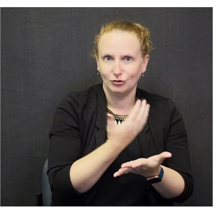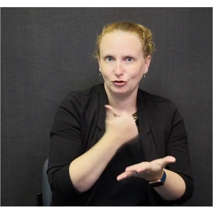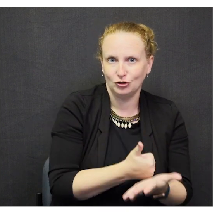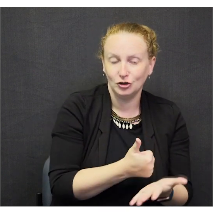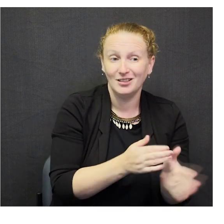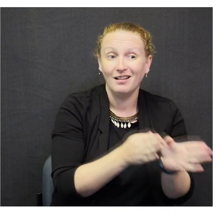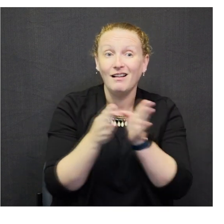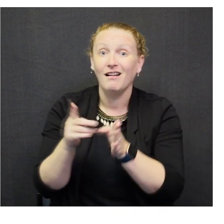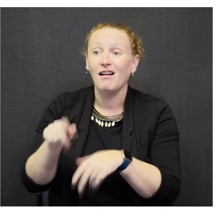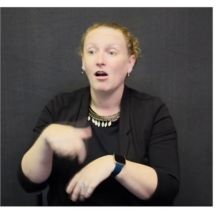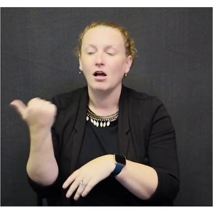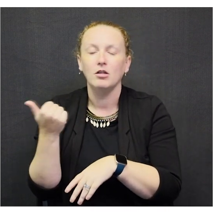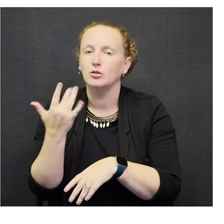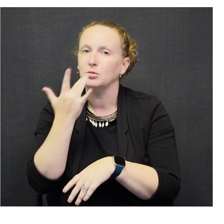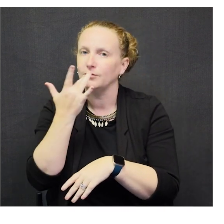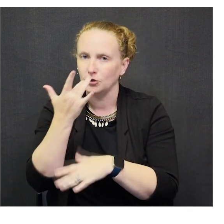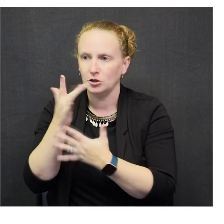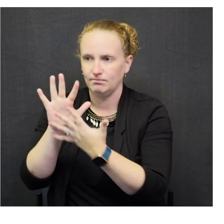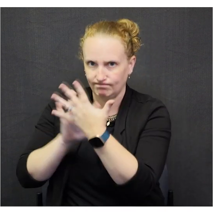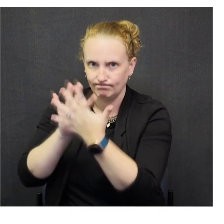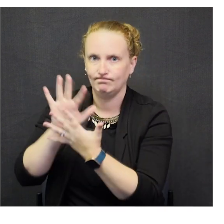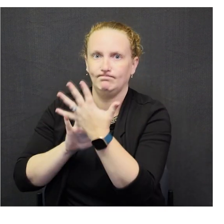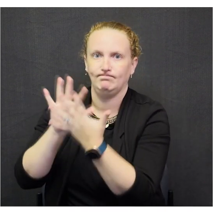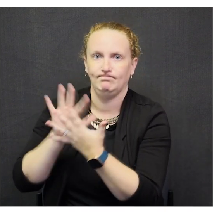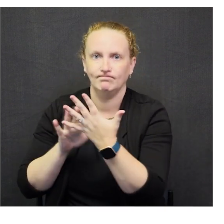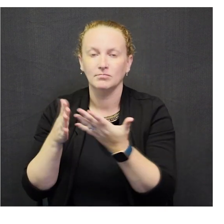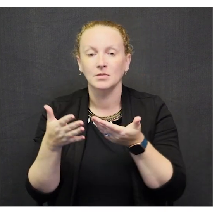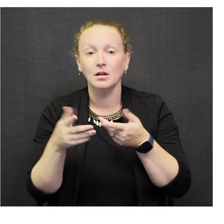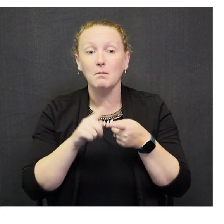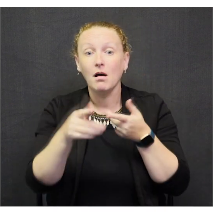want to be seen in person. So I think that moving forward there, you know, we're going